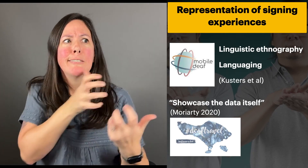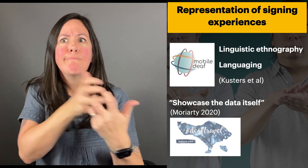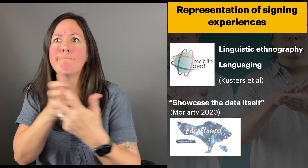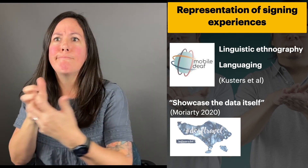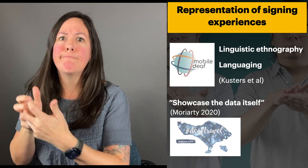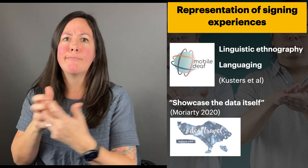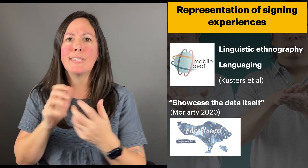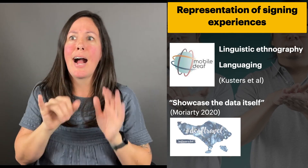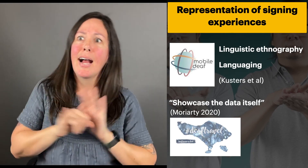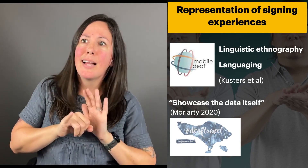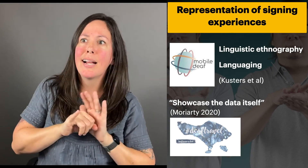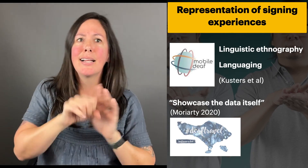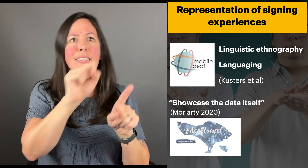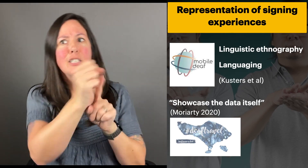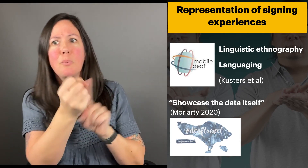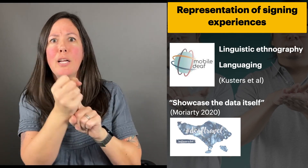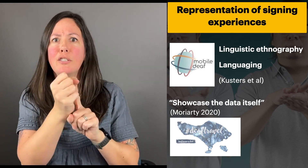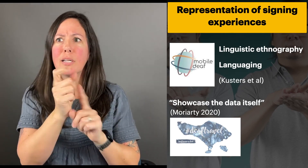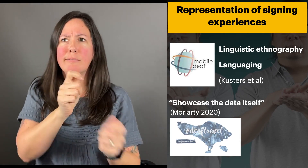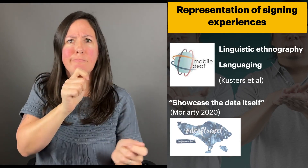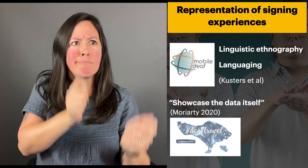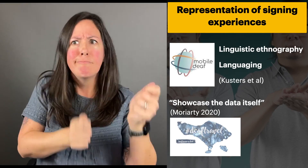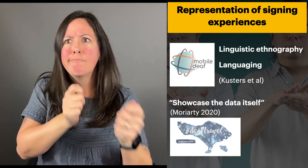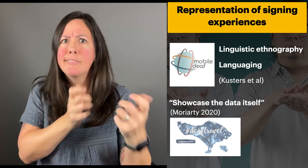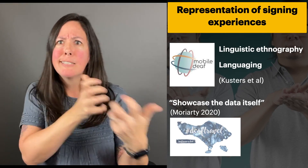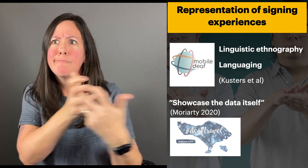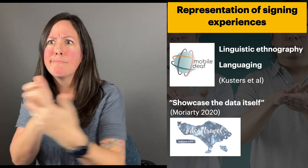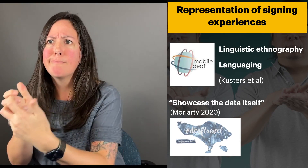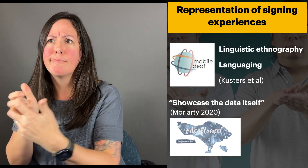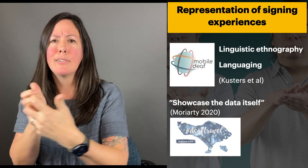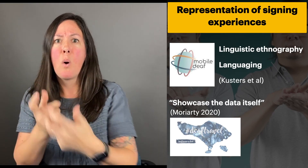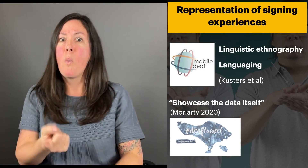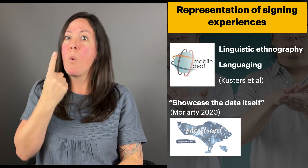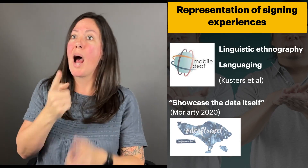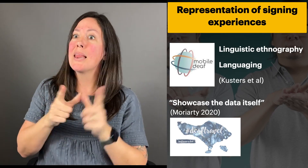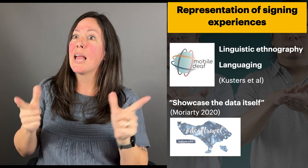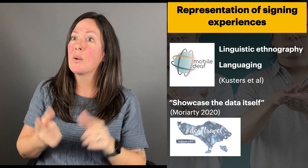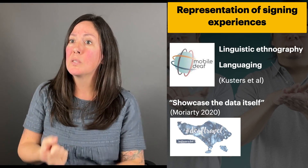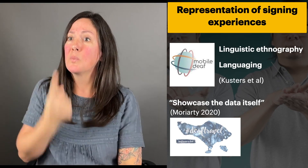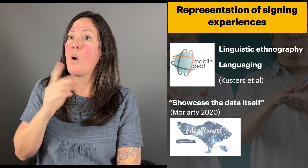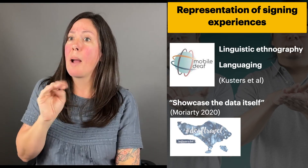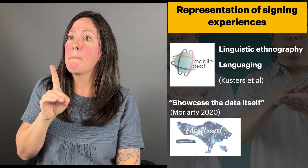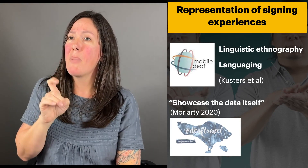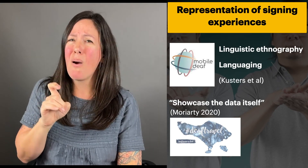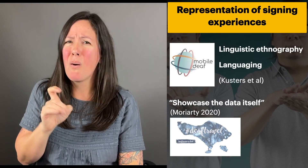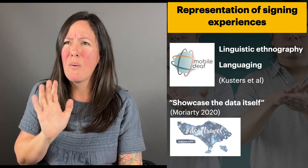field and it's really about deaf people's languaging how they use